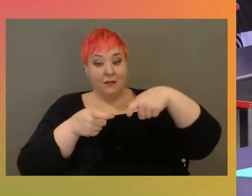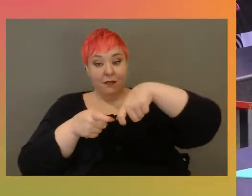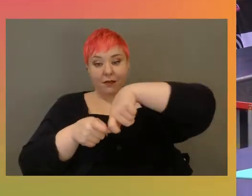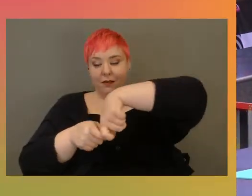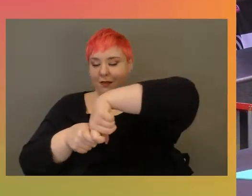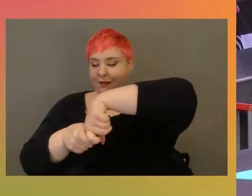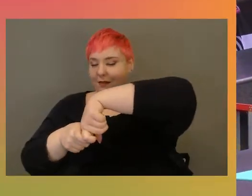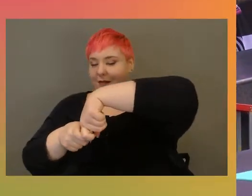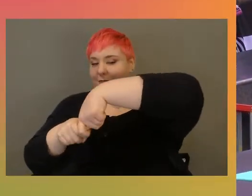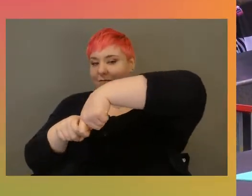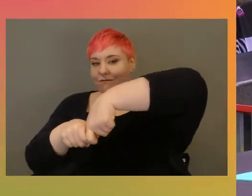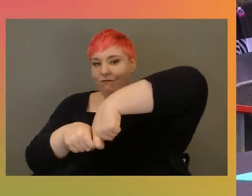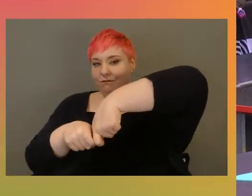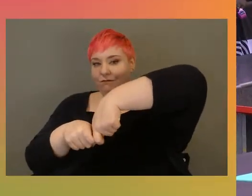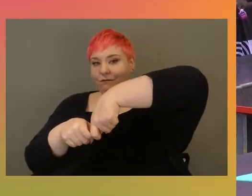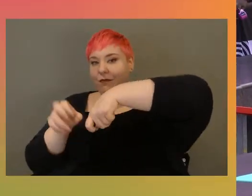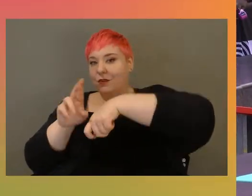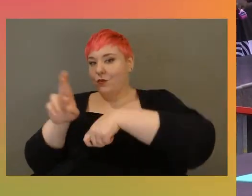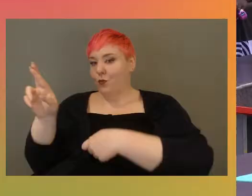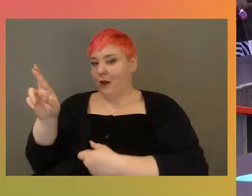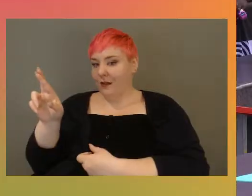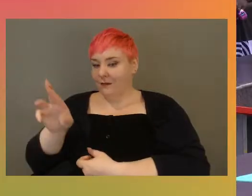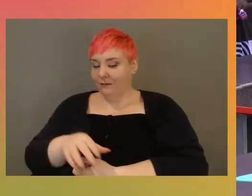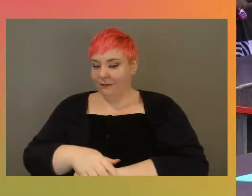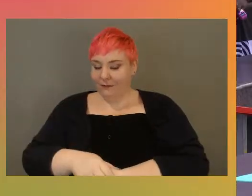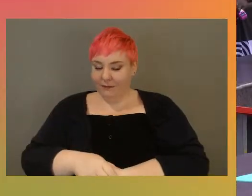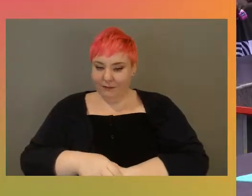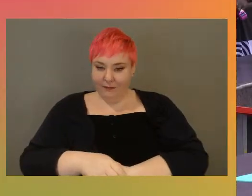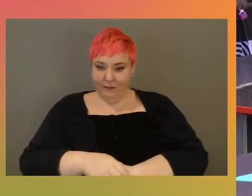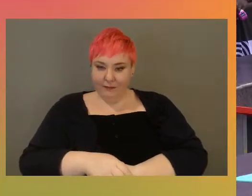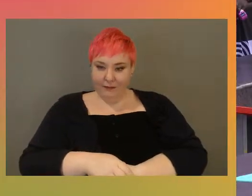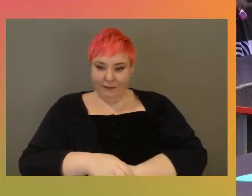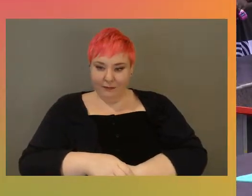COBBLERS POSE.